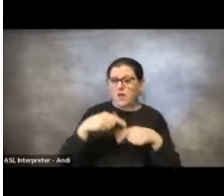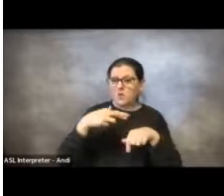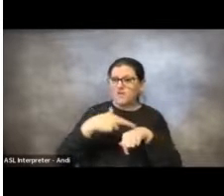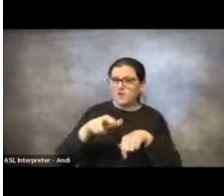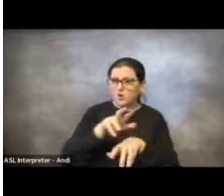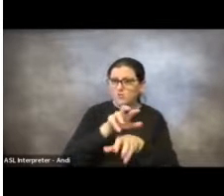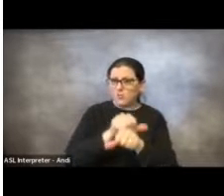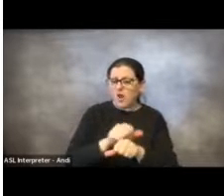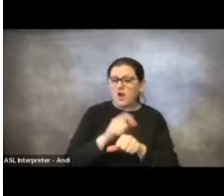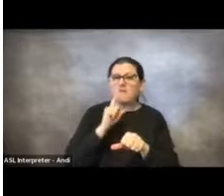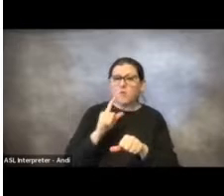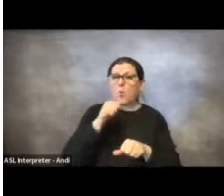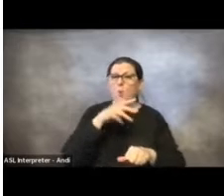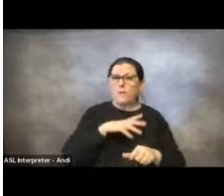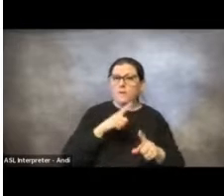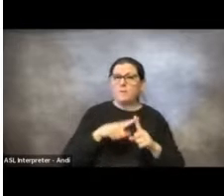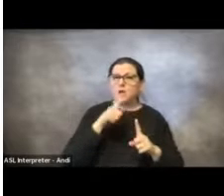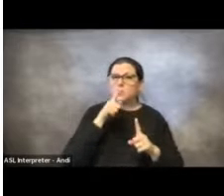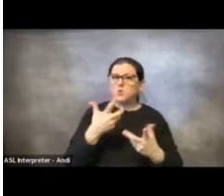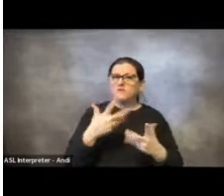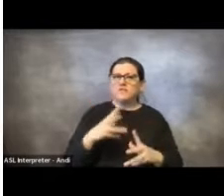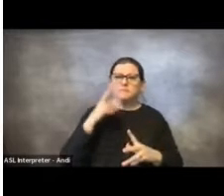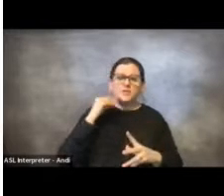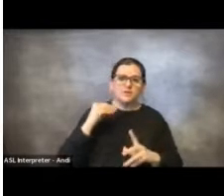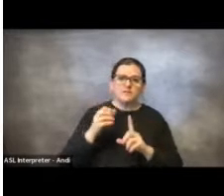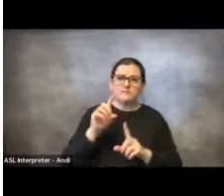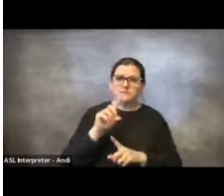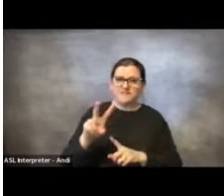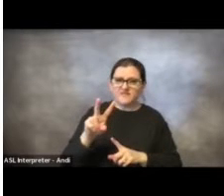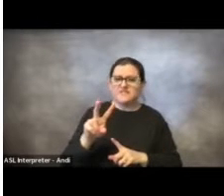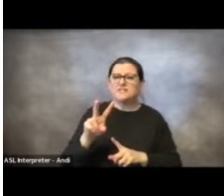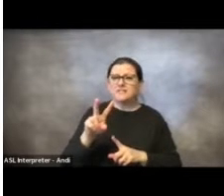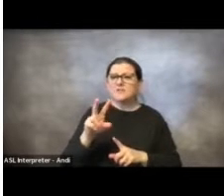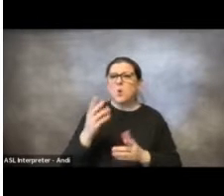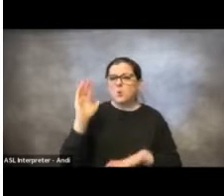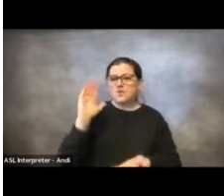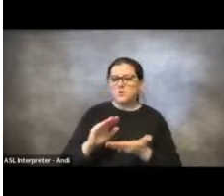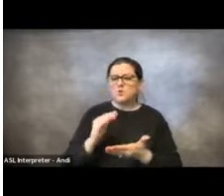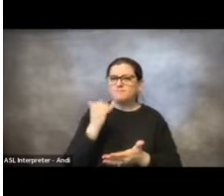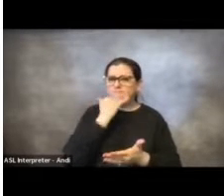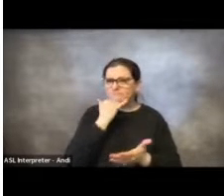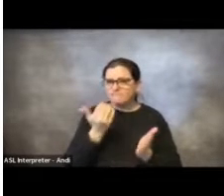women and perpetrators of dv, domestic violence to reduce recidivism. And how we plan to